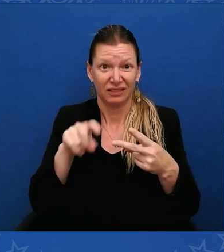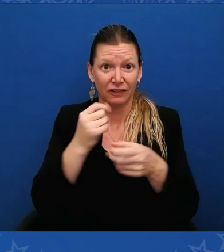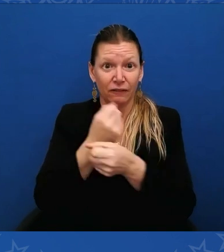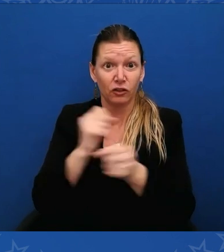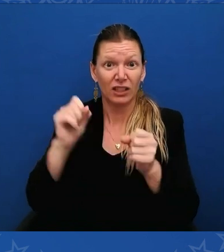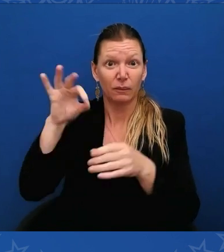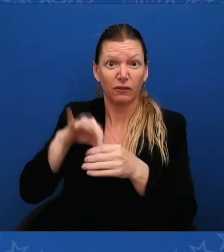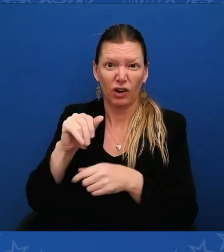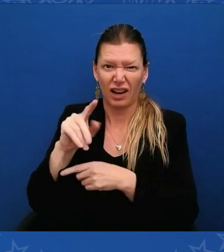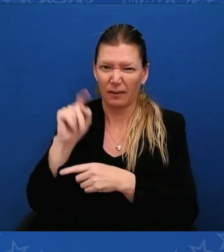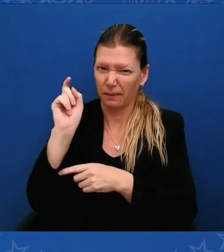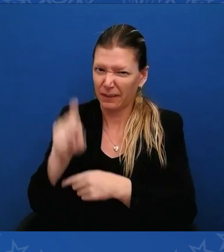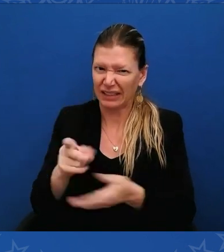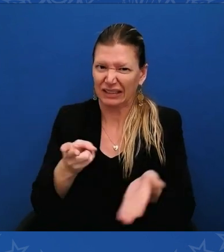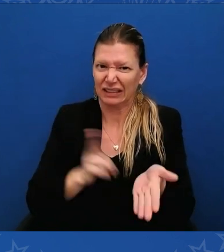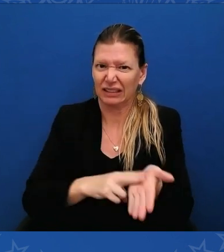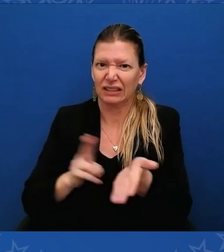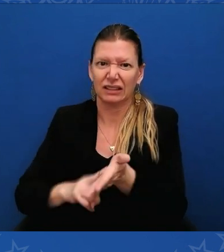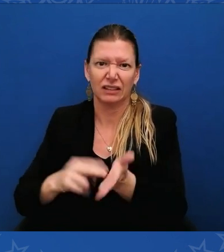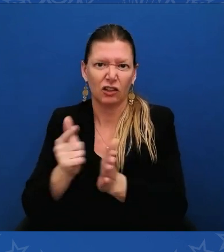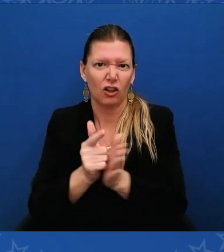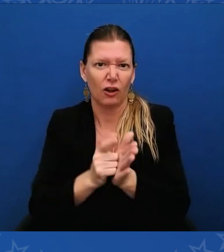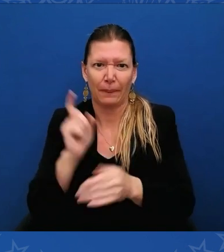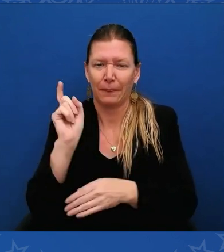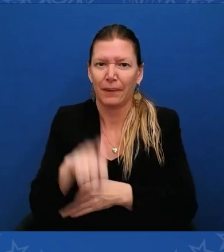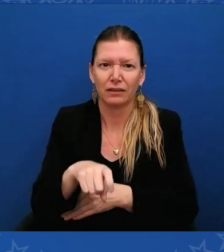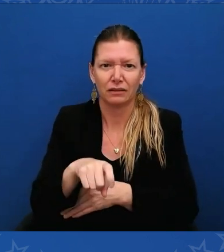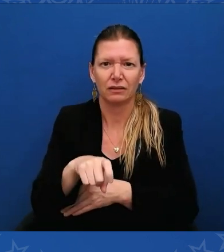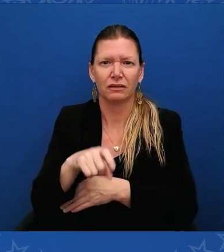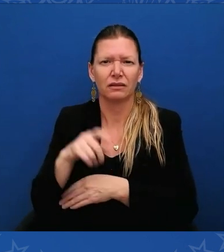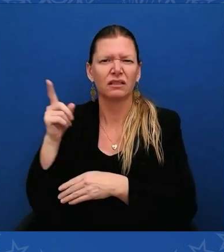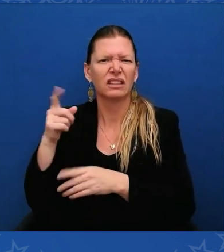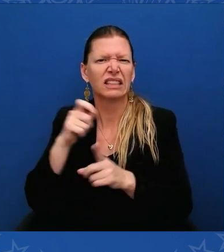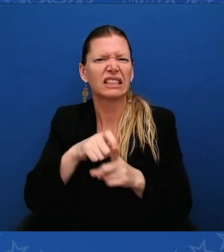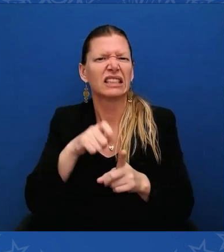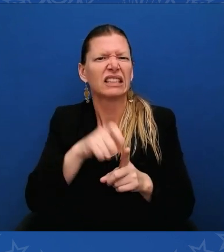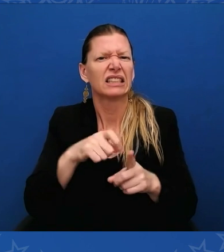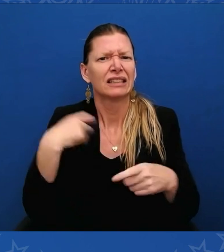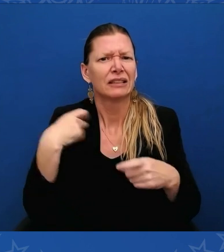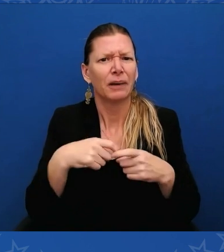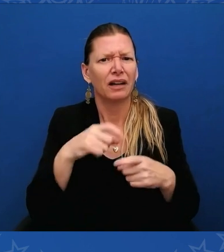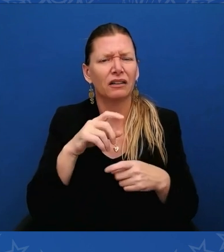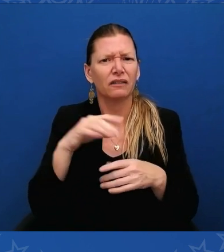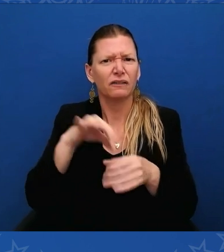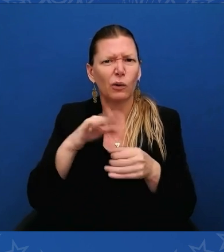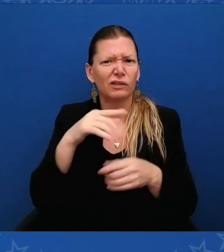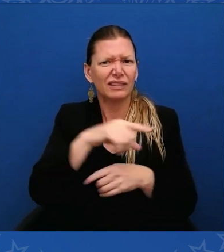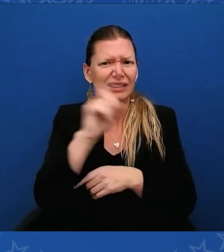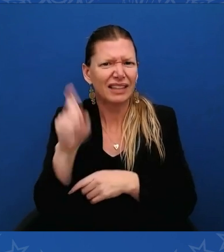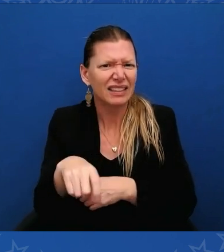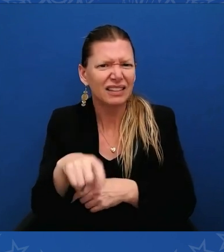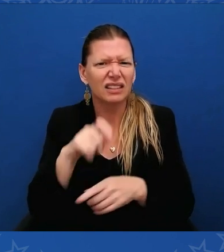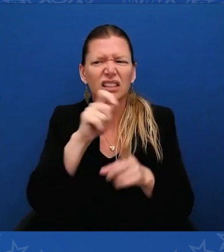of Hispanic voters in Texas and elsewhere -- ; and let's defend your freedom to choose,